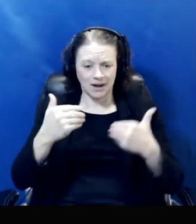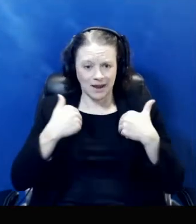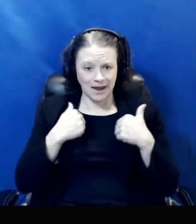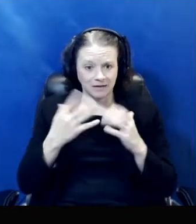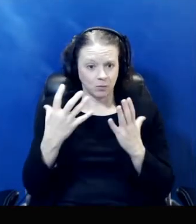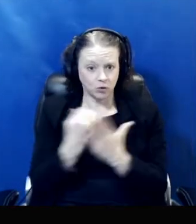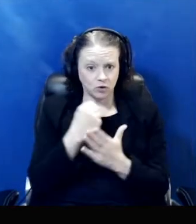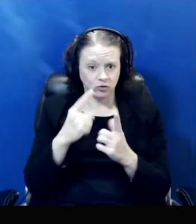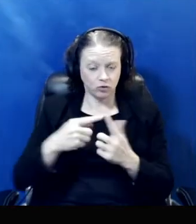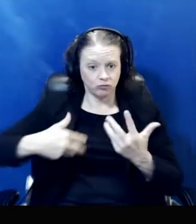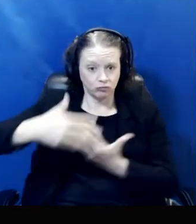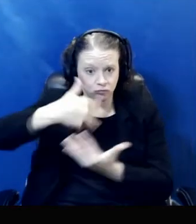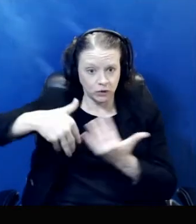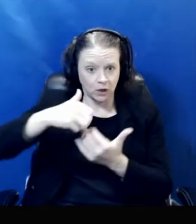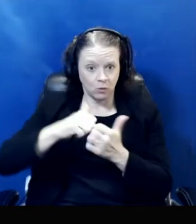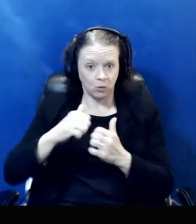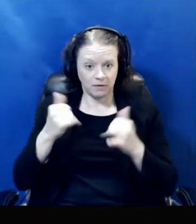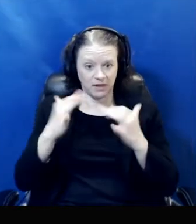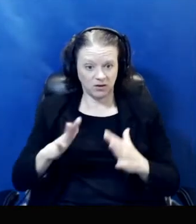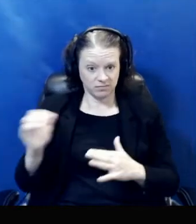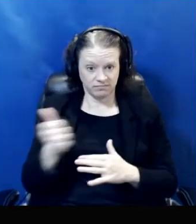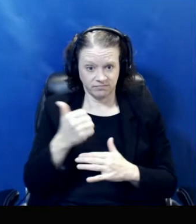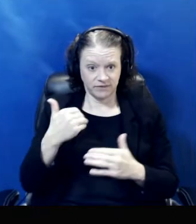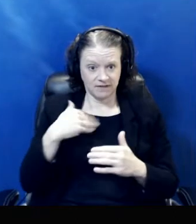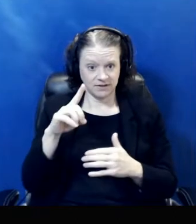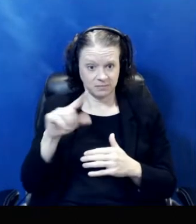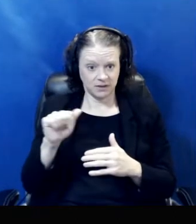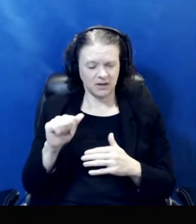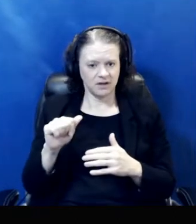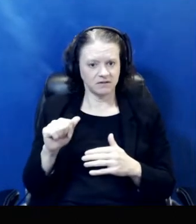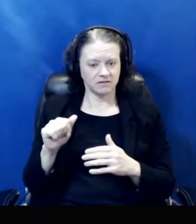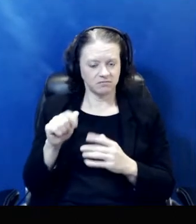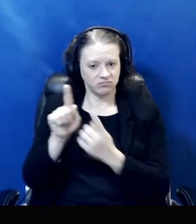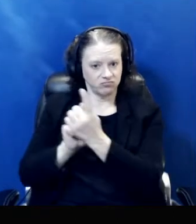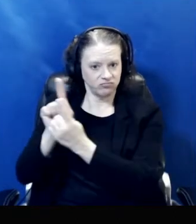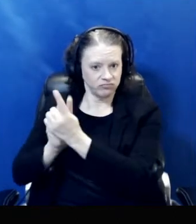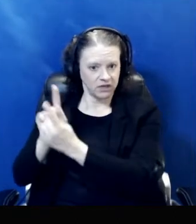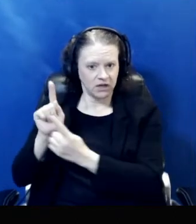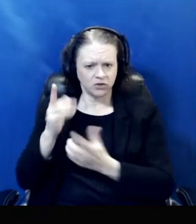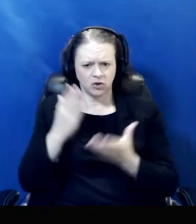with disabilities first hand, and it may be difficult to understand the connection between